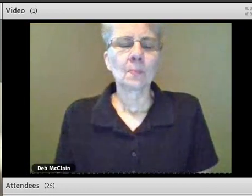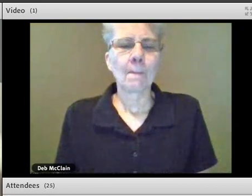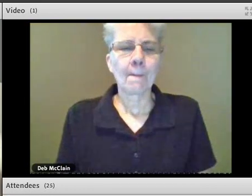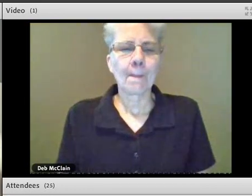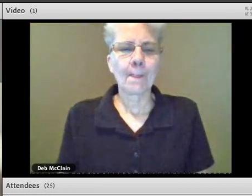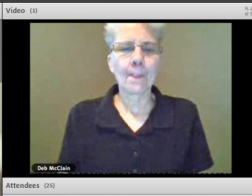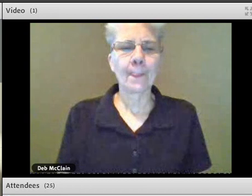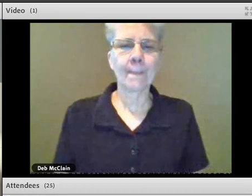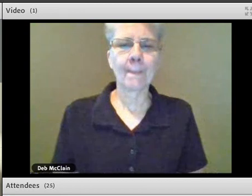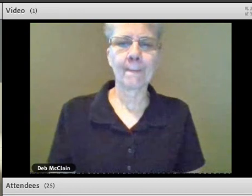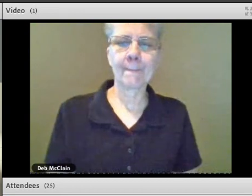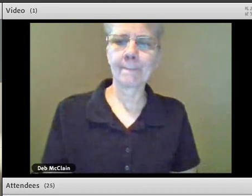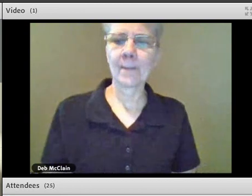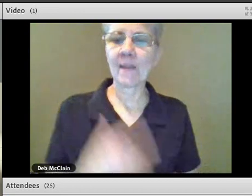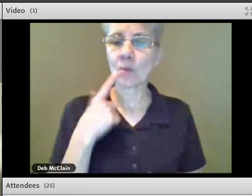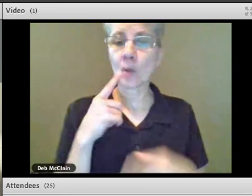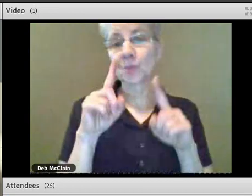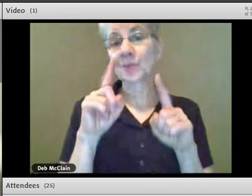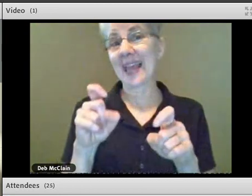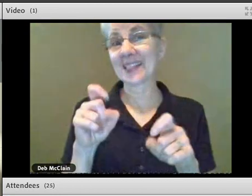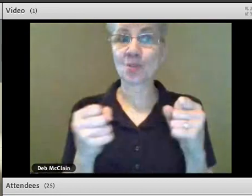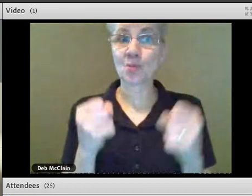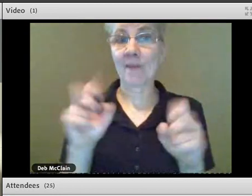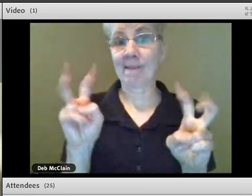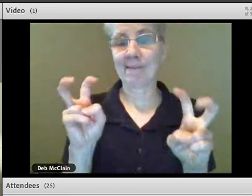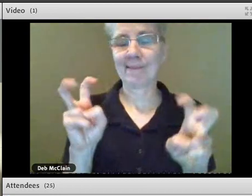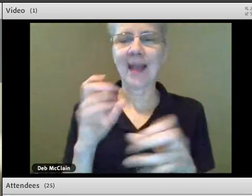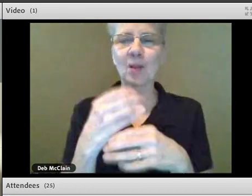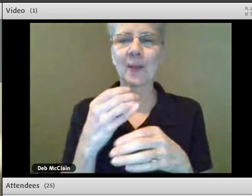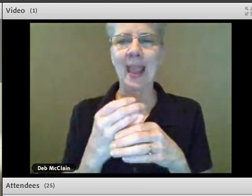So if you wanted to do a test drive, I created a Canvas course for you,